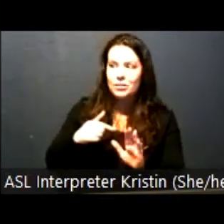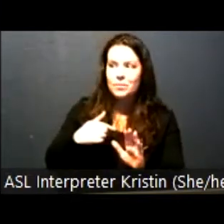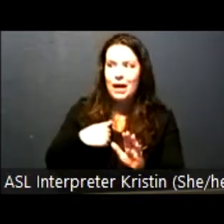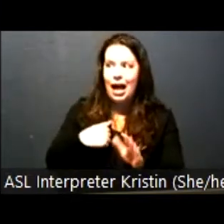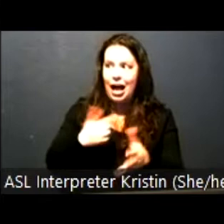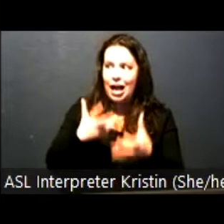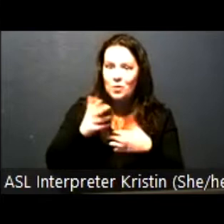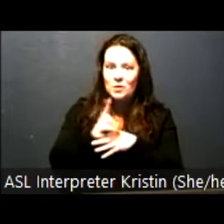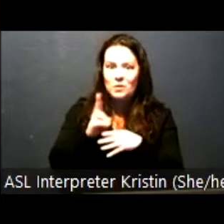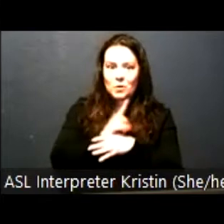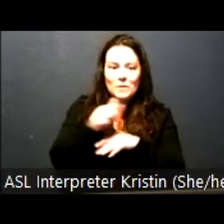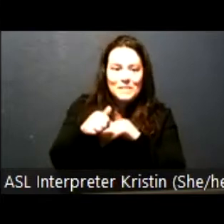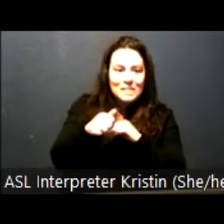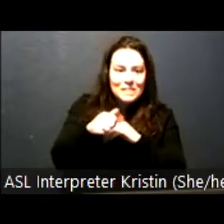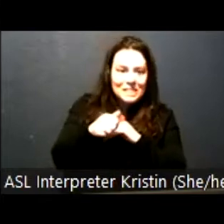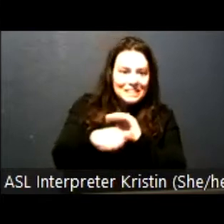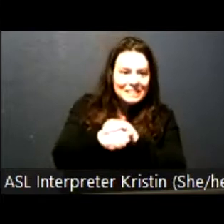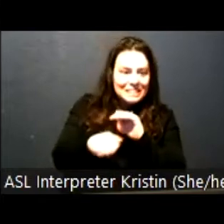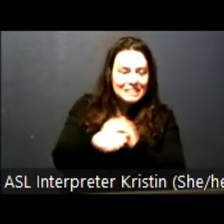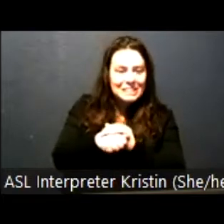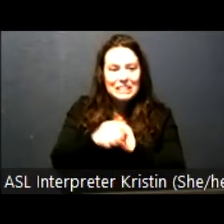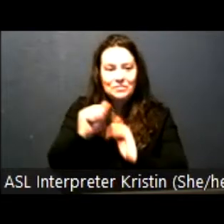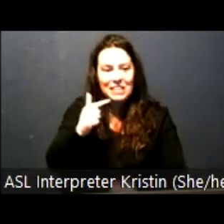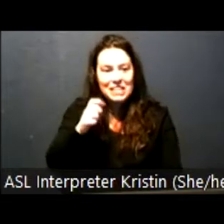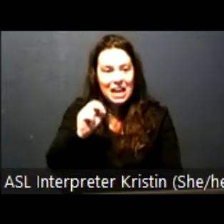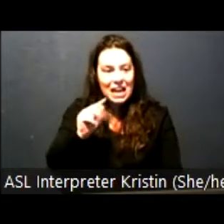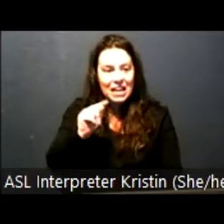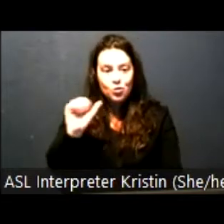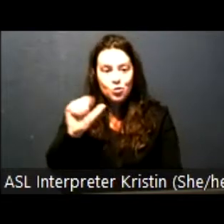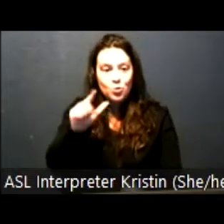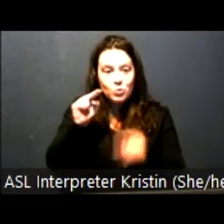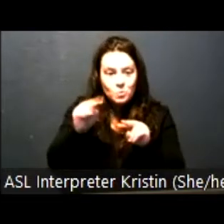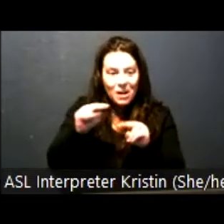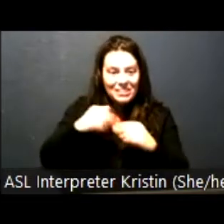help track animals - that sounds like a ton of fun! So you're studying migratory birds, you mentioned